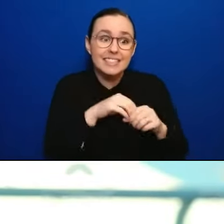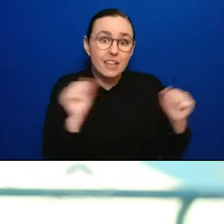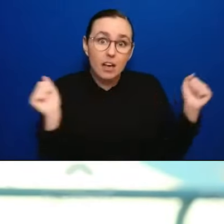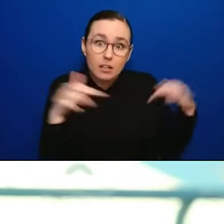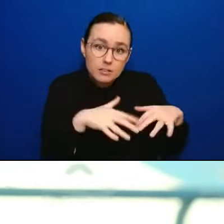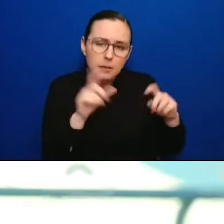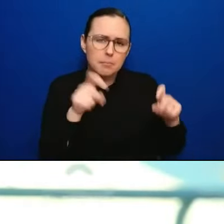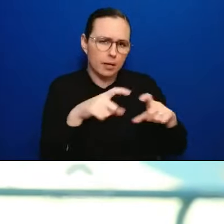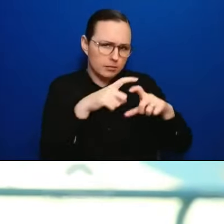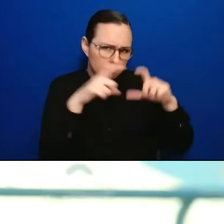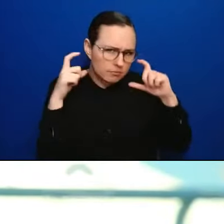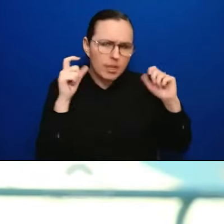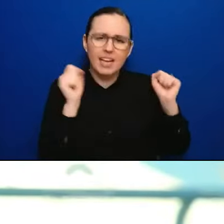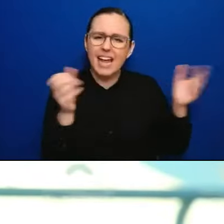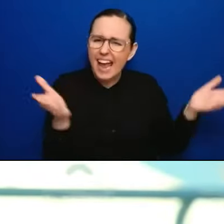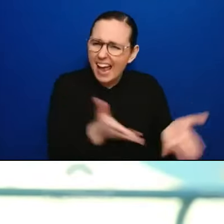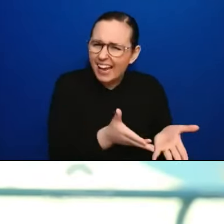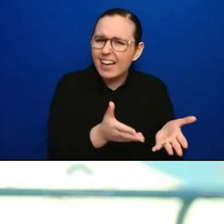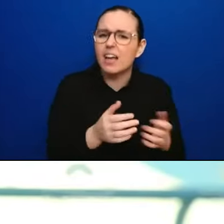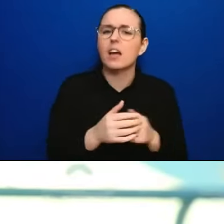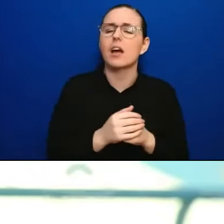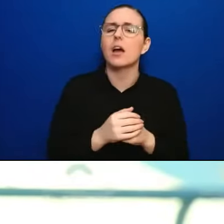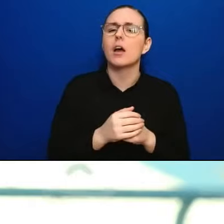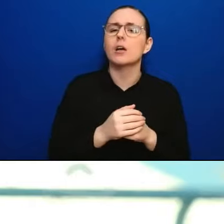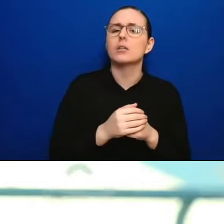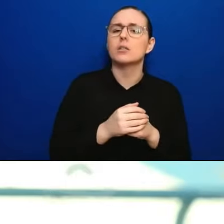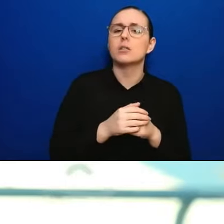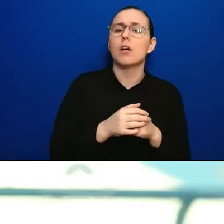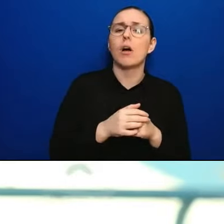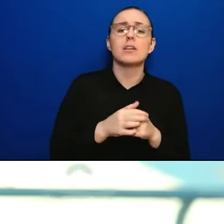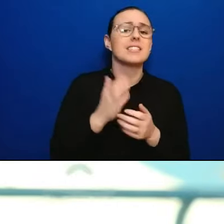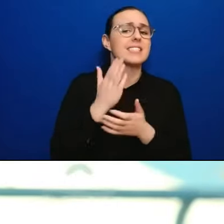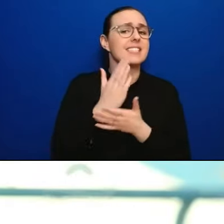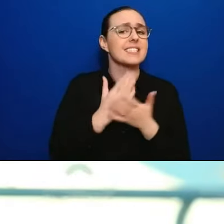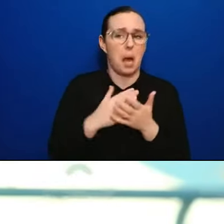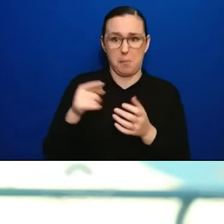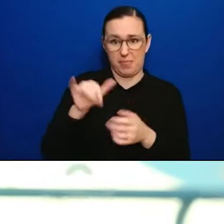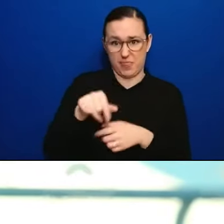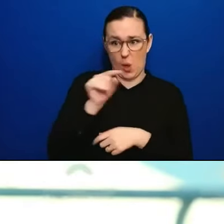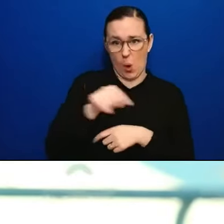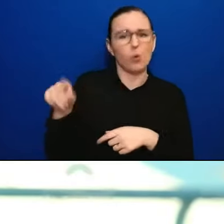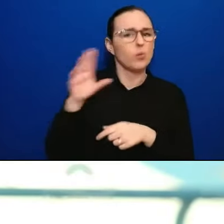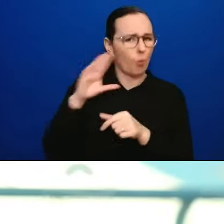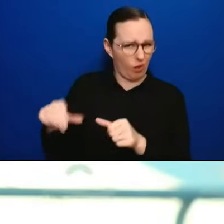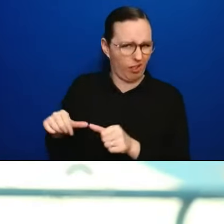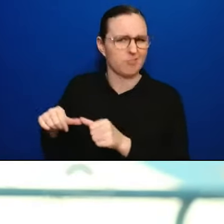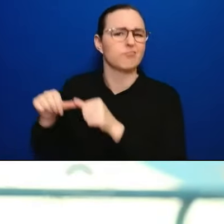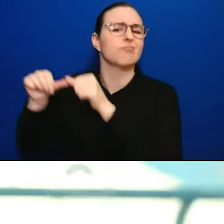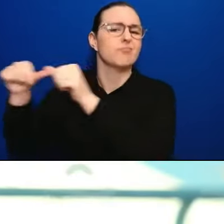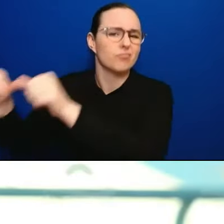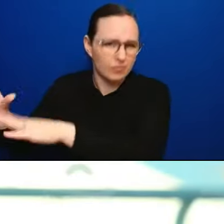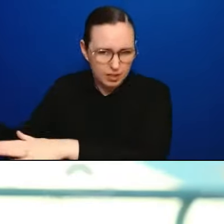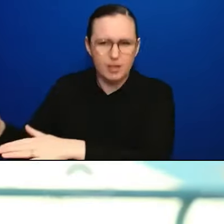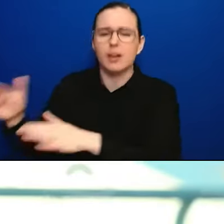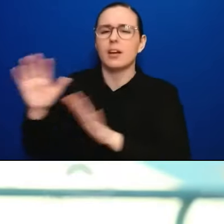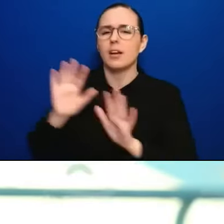Wearing masks in indoor settings especially some of the higher risk indoor settings so